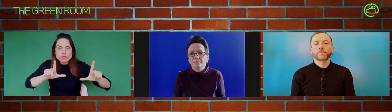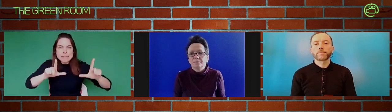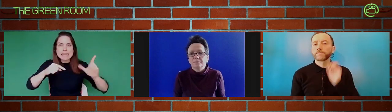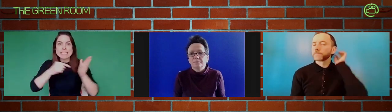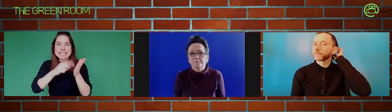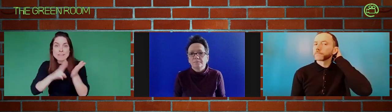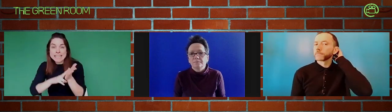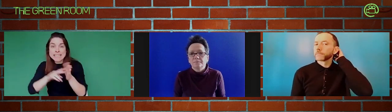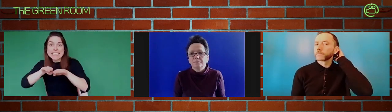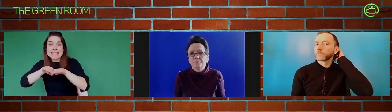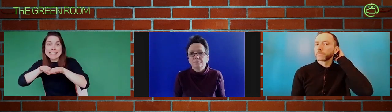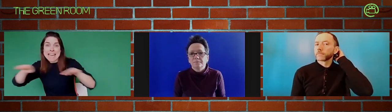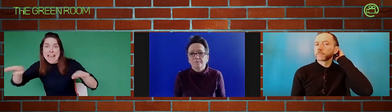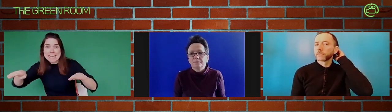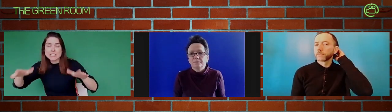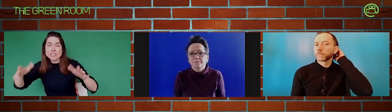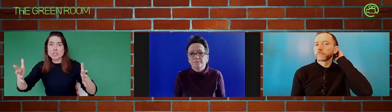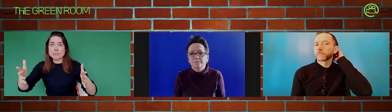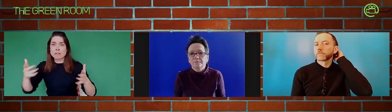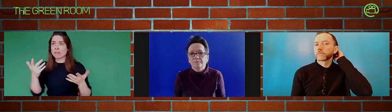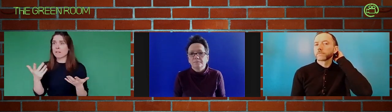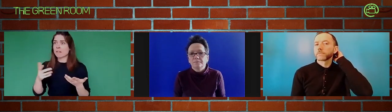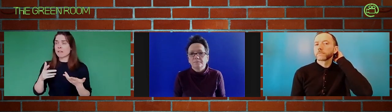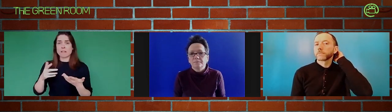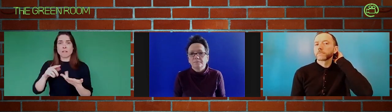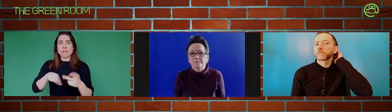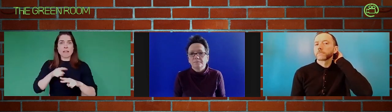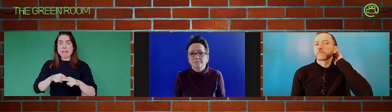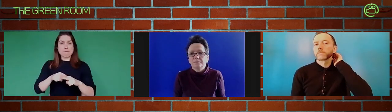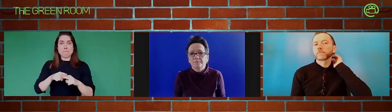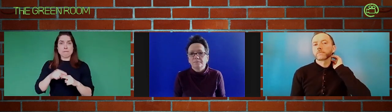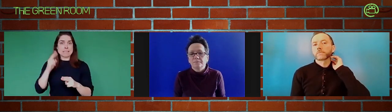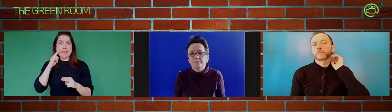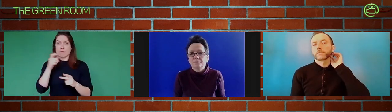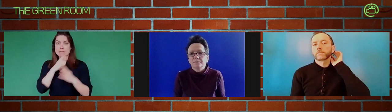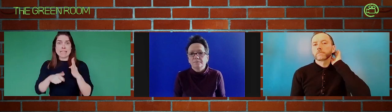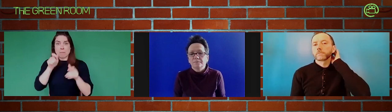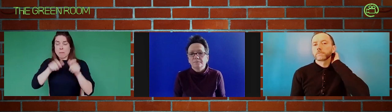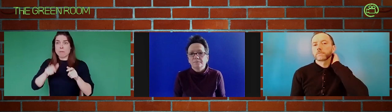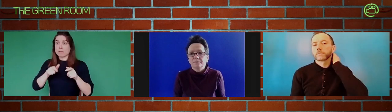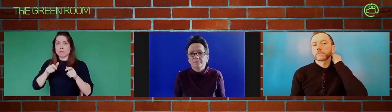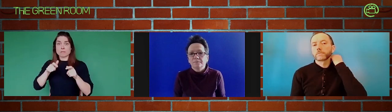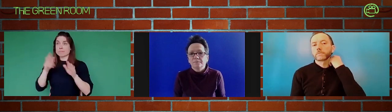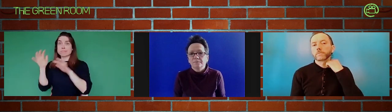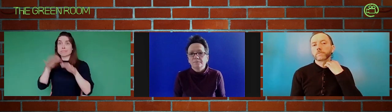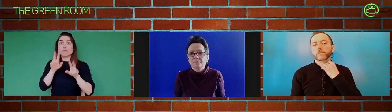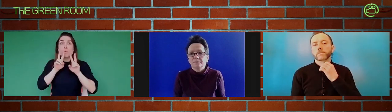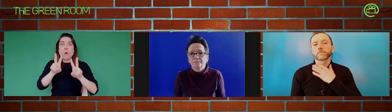don't get to see themselves on stage. It's the same, you know with opportunities, with, you know,